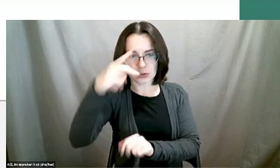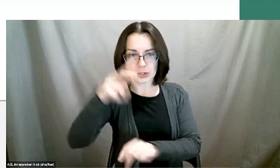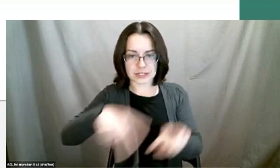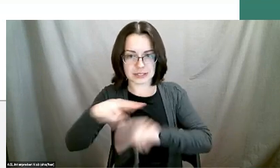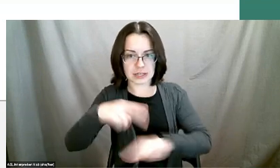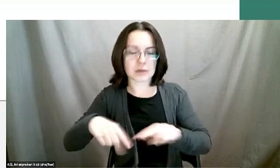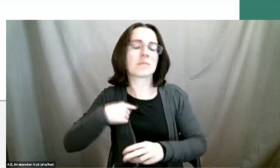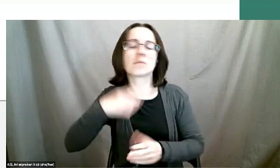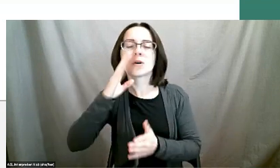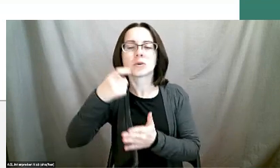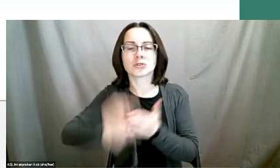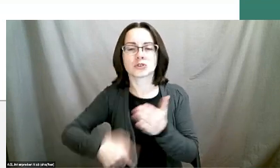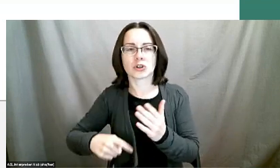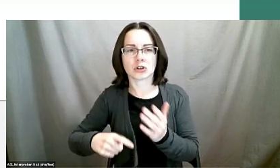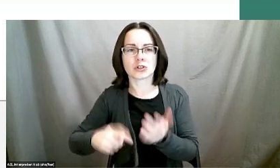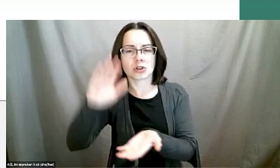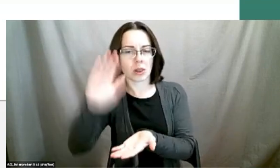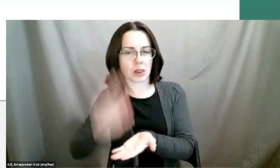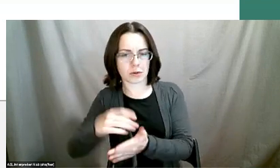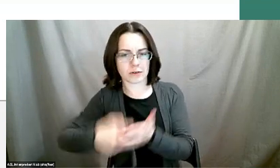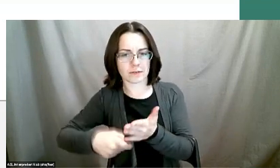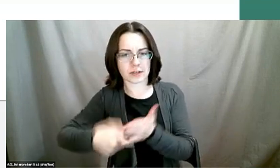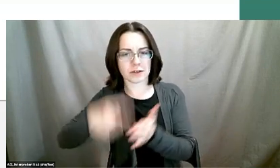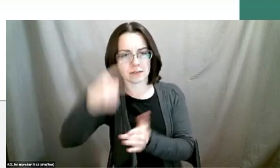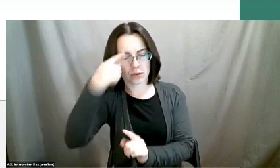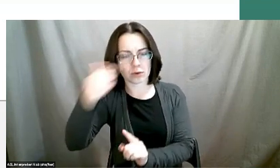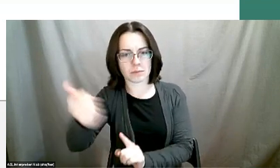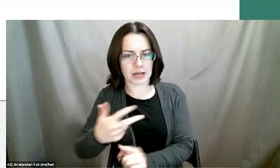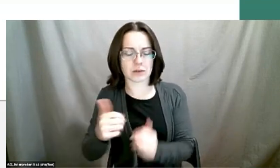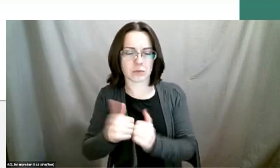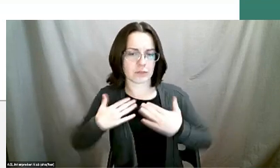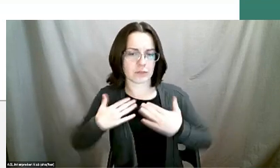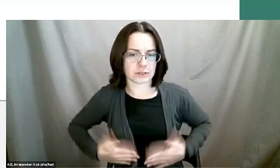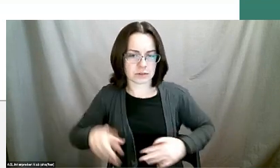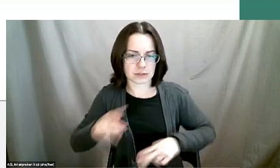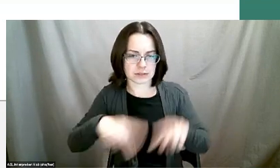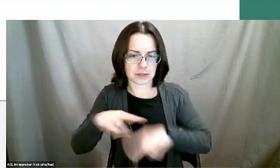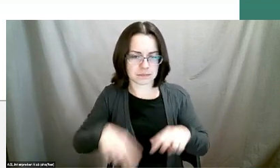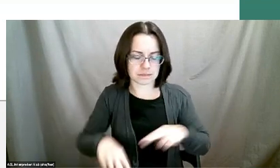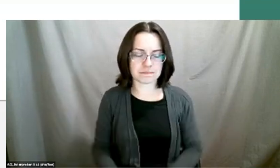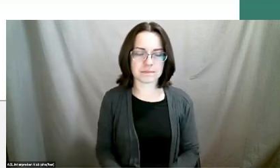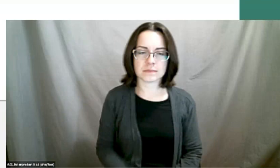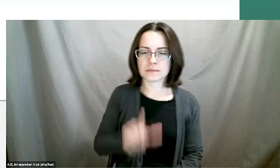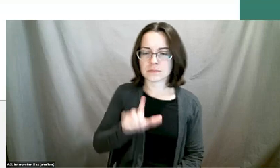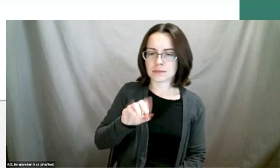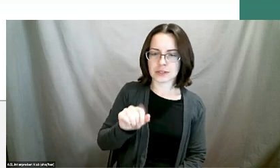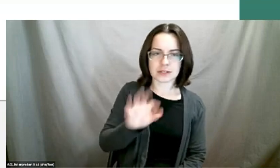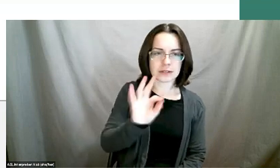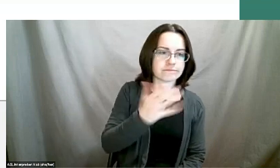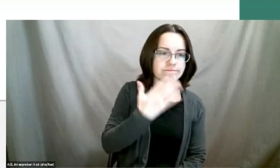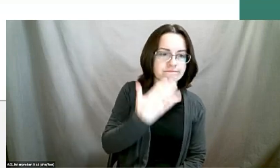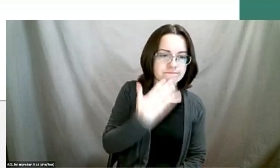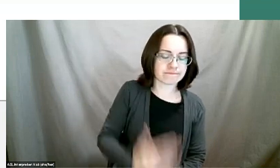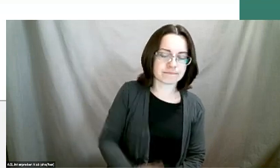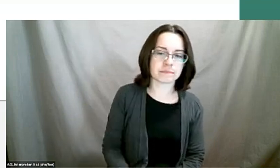for a return visit with the physical exam. Okay, Thank you. These kinds of practical issues